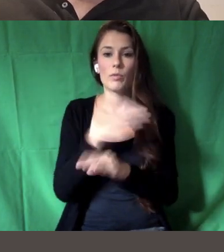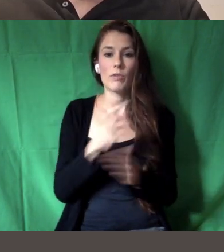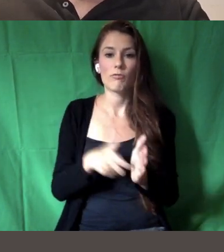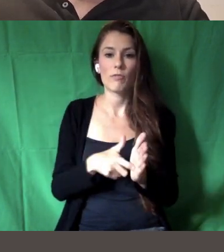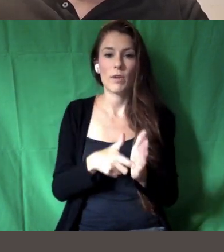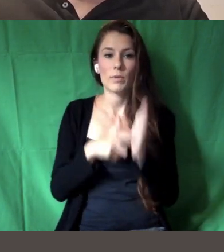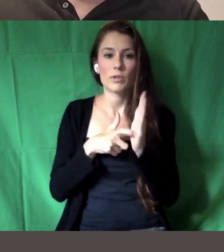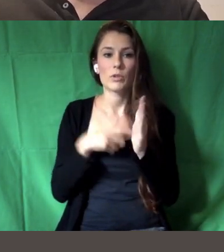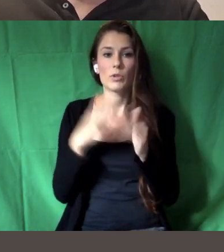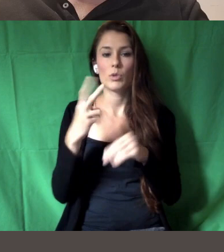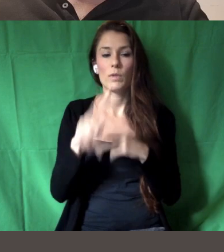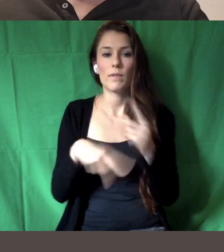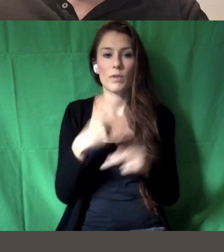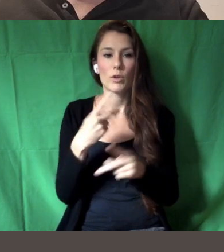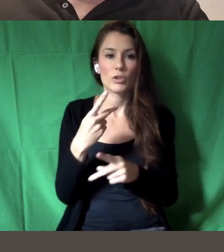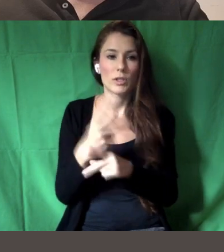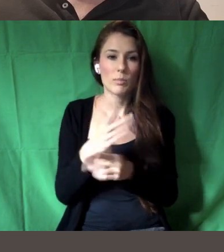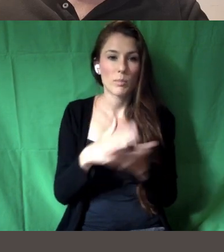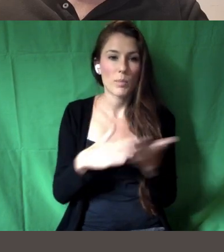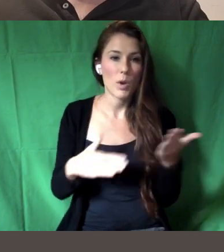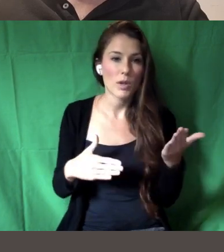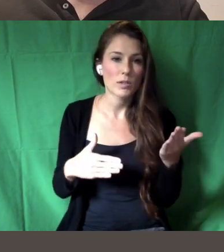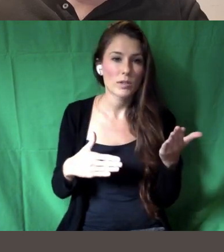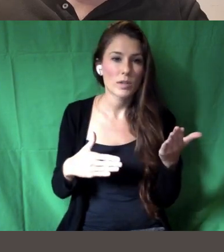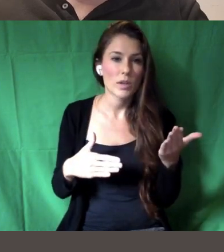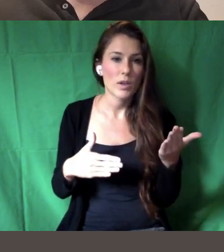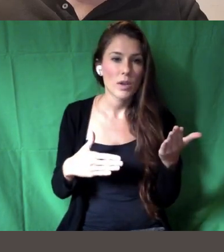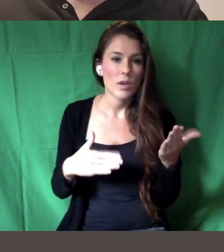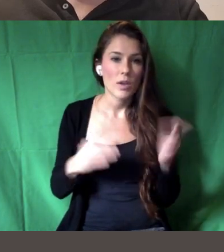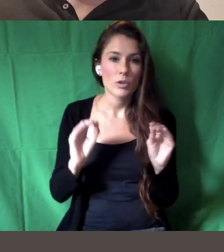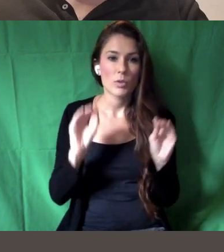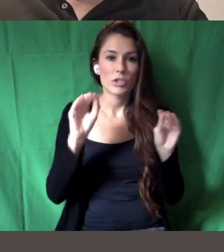to install two versions of Python, to install all necessary libraries for two versions,